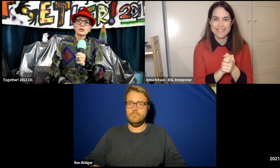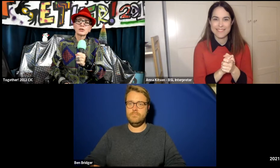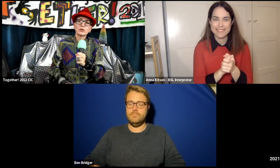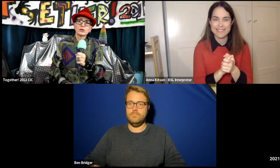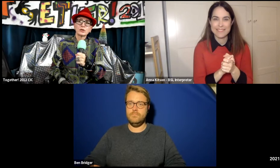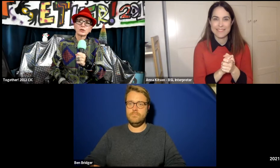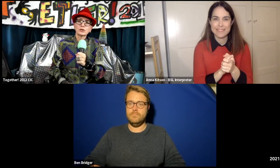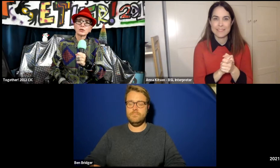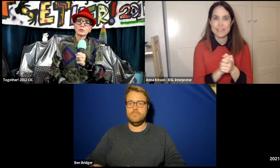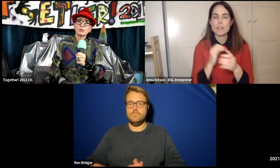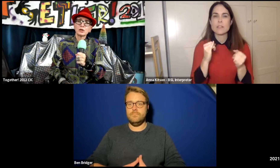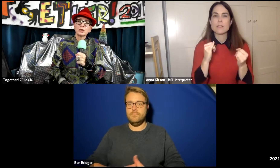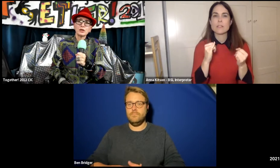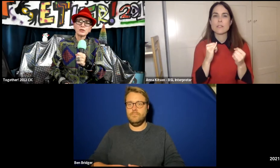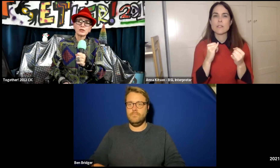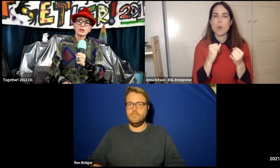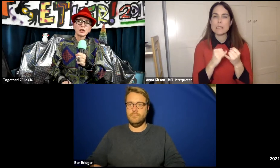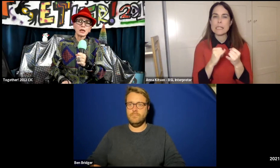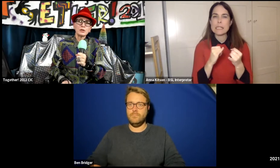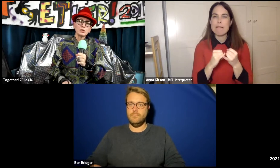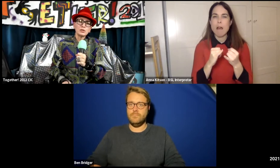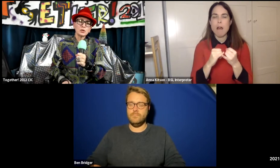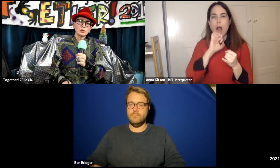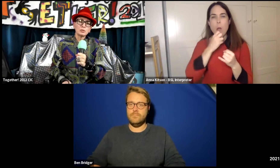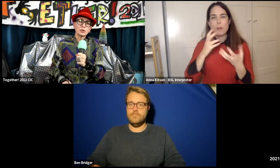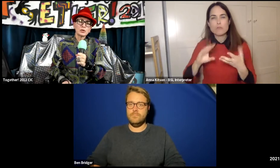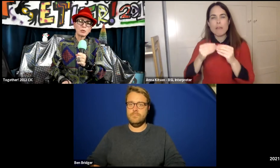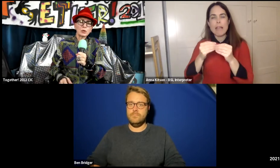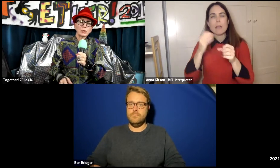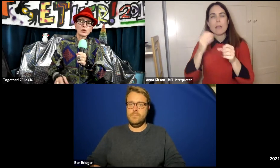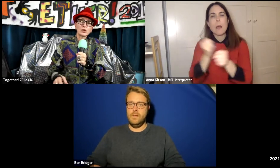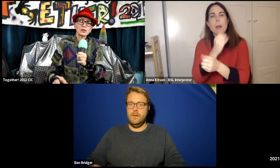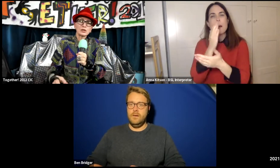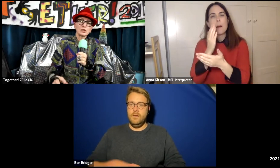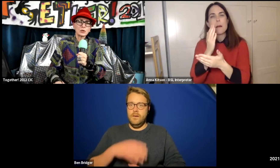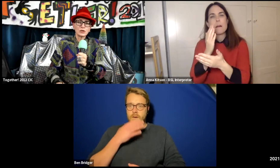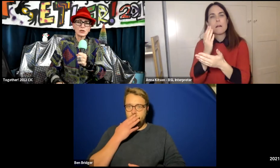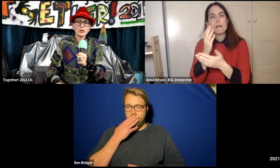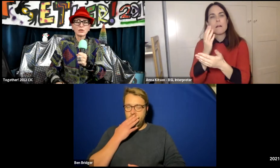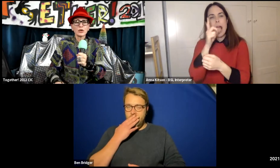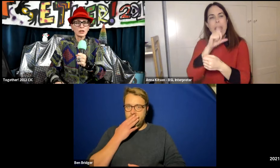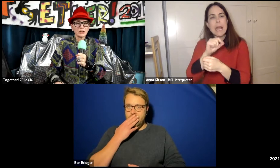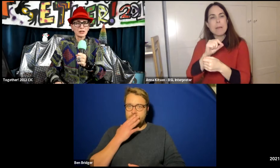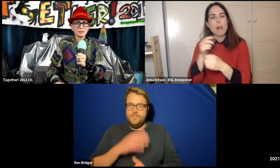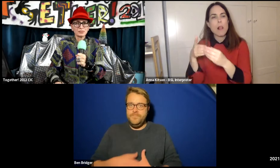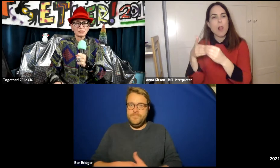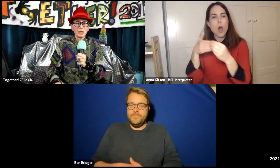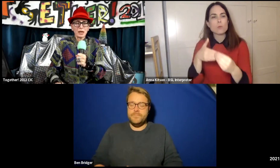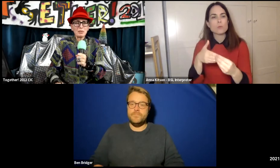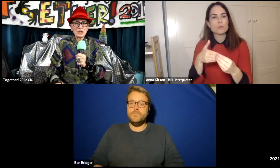panellist, that will make it easier. If you can put a spotlight on Sterre Emily